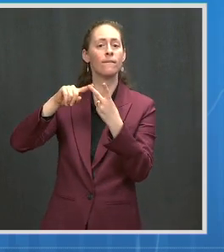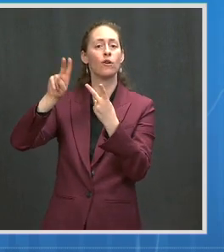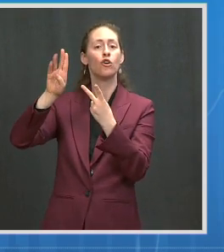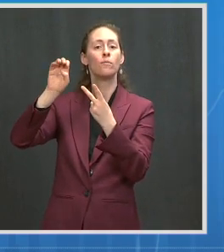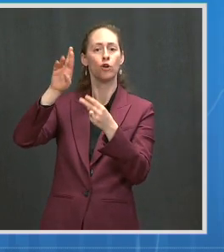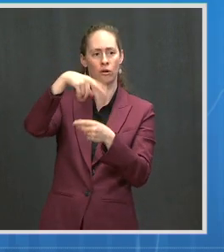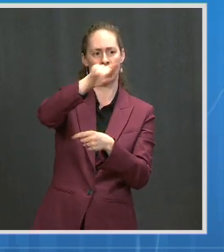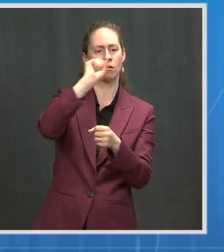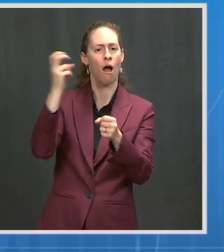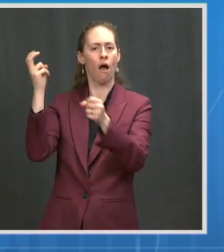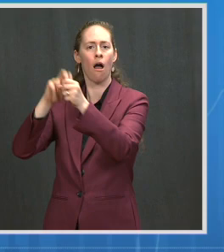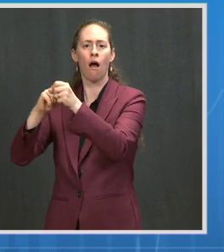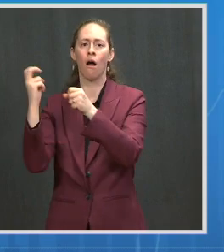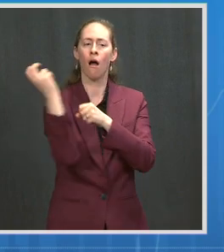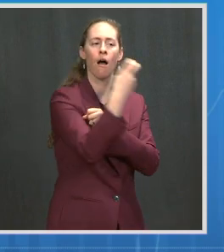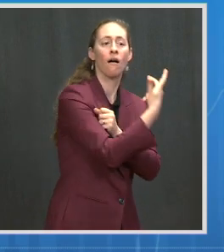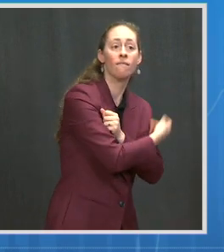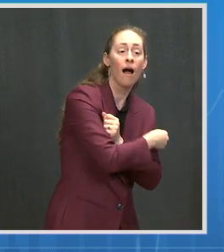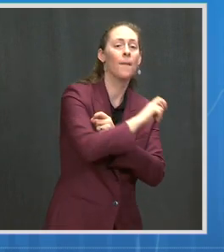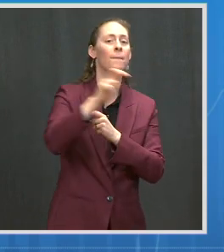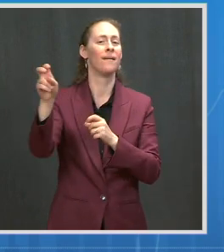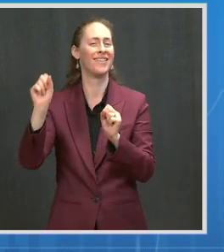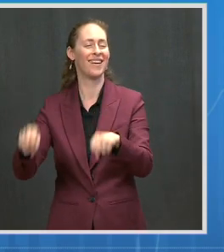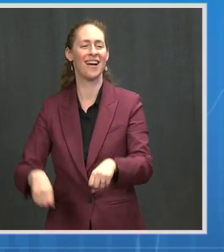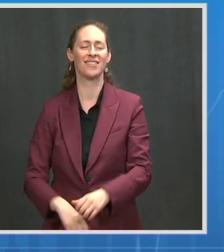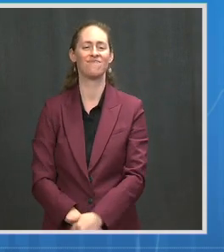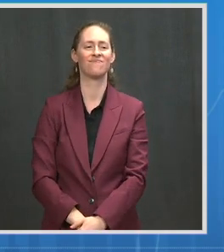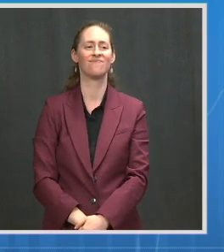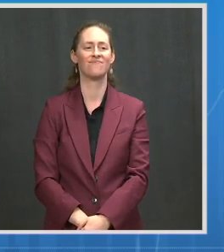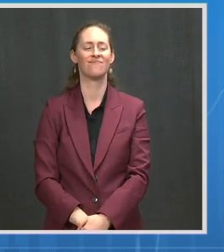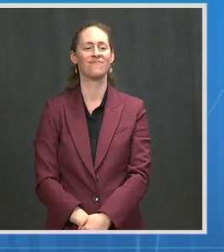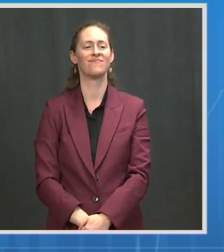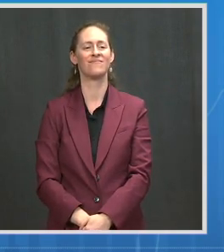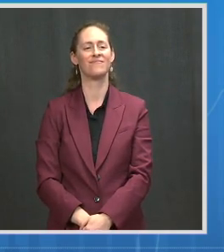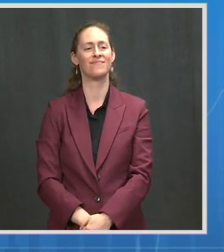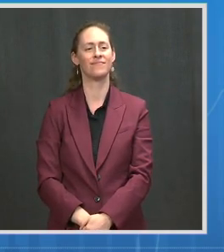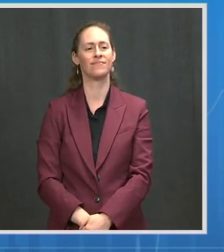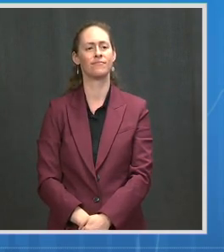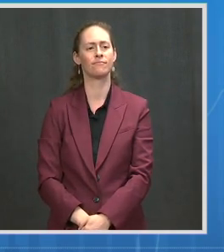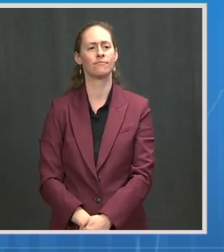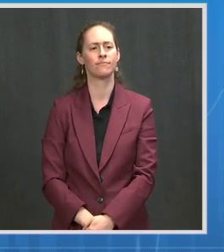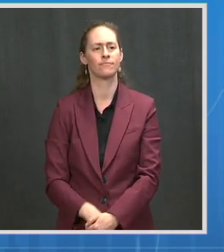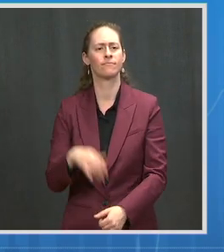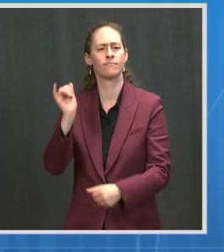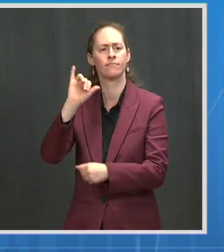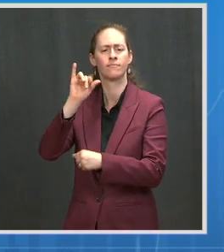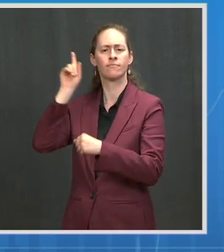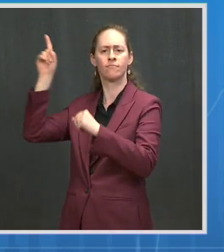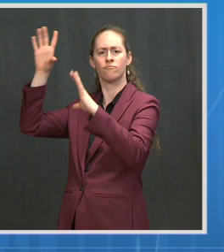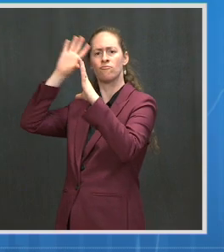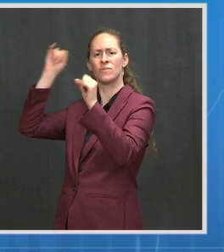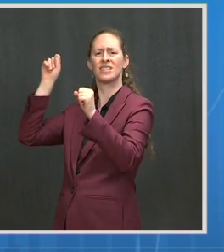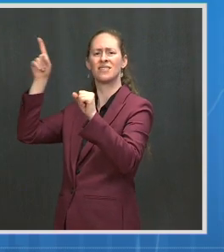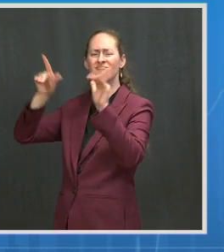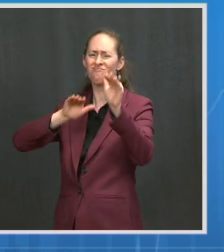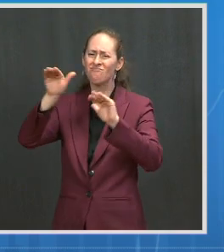and answered the President's call to offer paid time off for their employees to get vaccinated. And thanks to the American Rescue Plan,